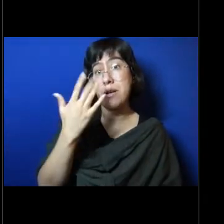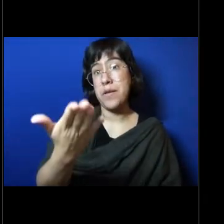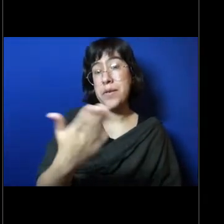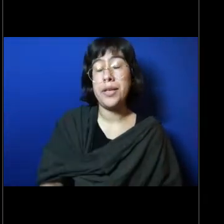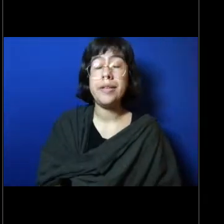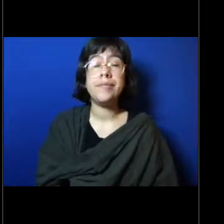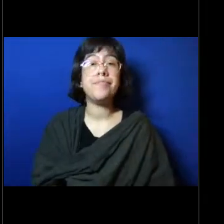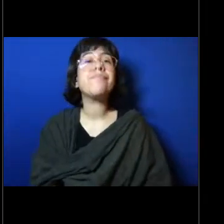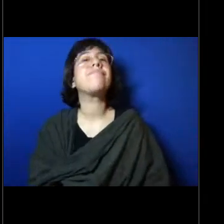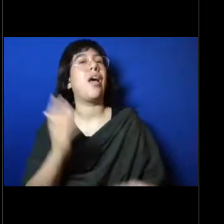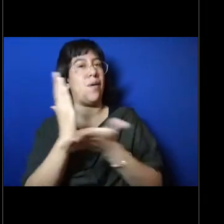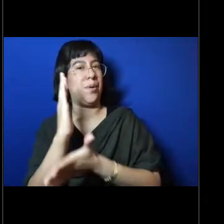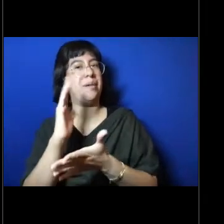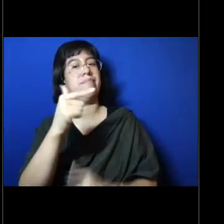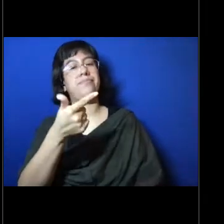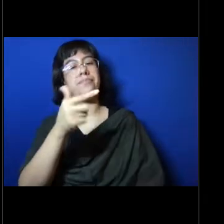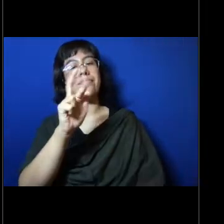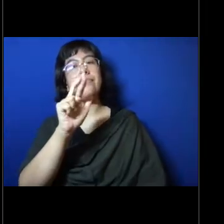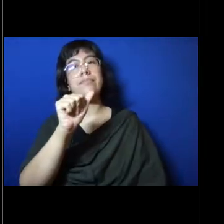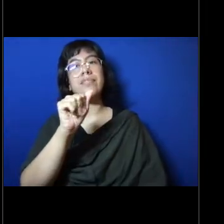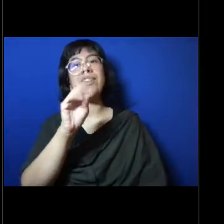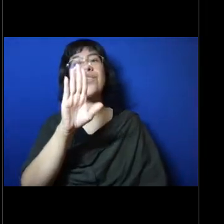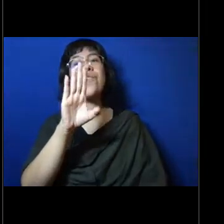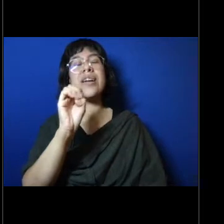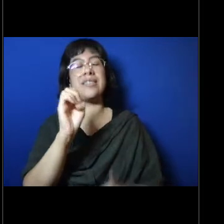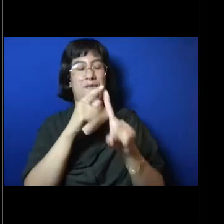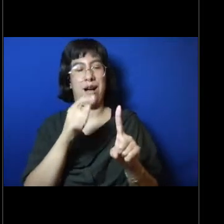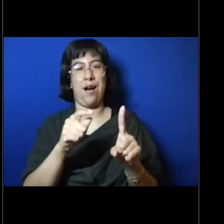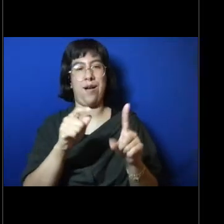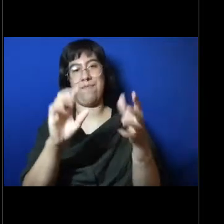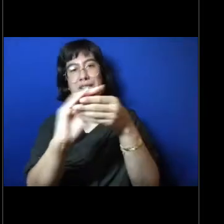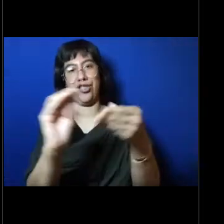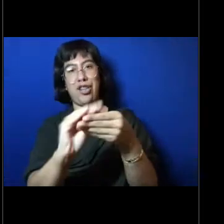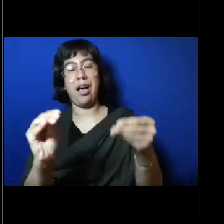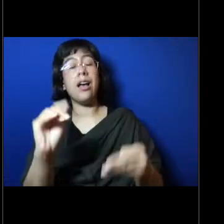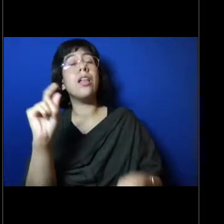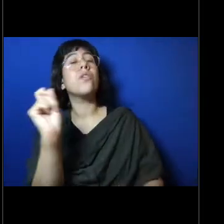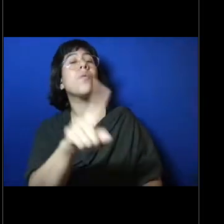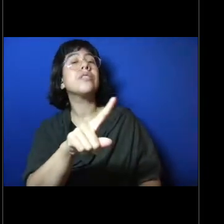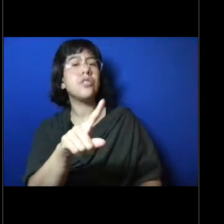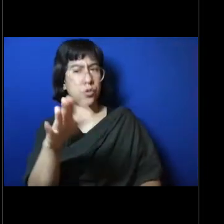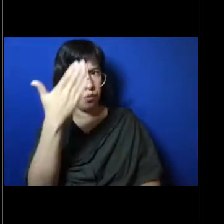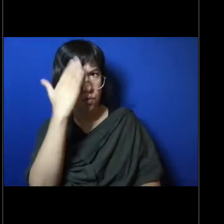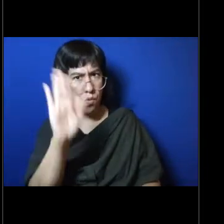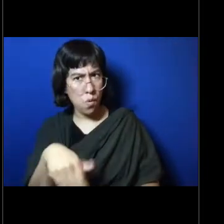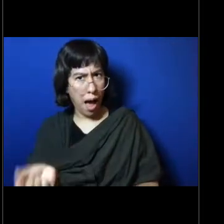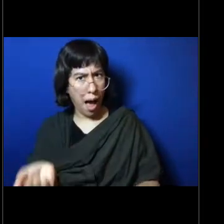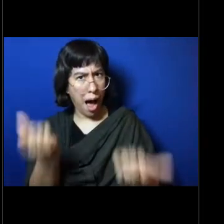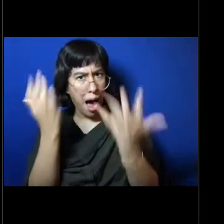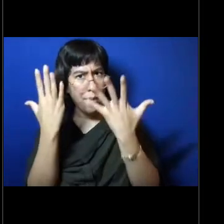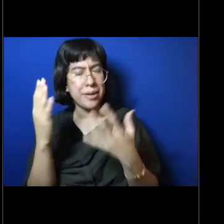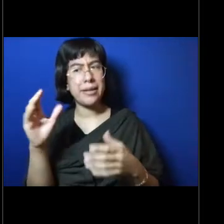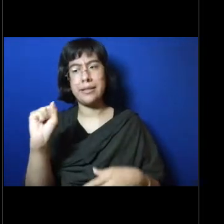[Grace] All right. So this is Grace from the chat box. And so the question was, do you know how many species of abalone there are